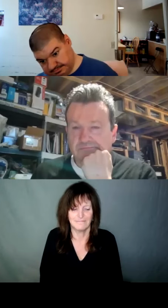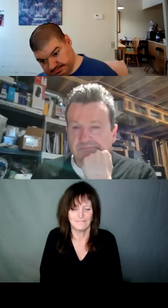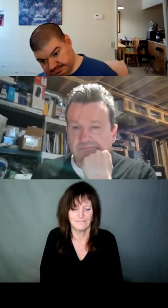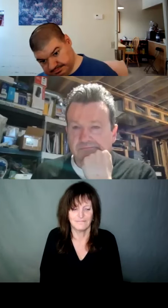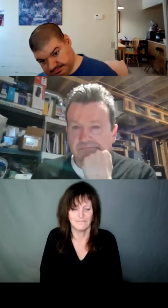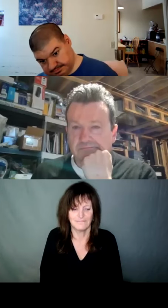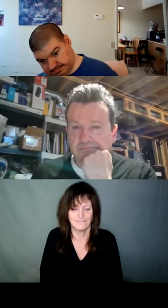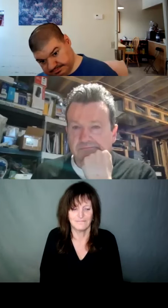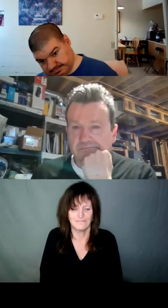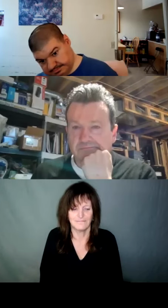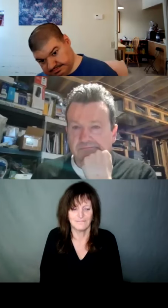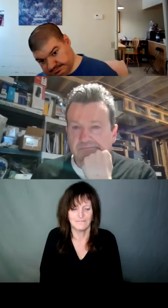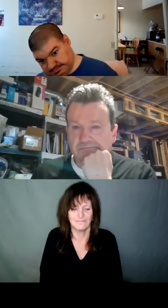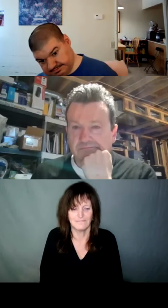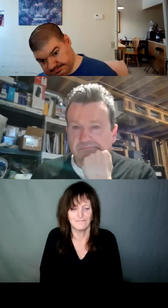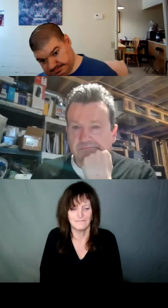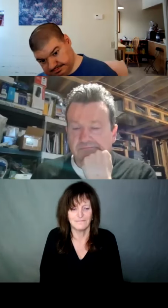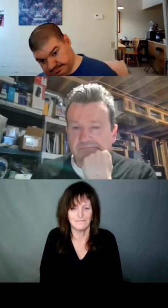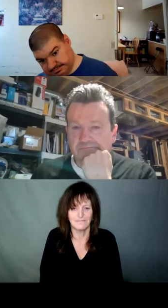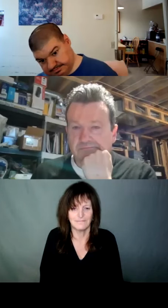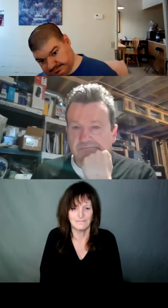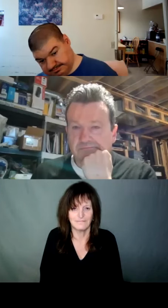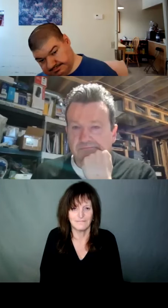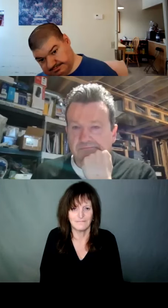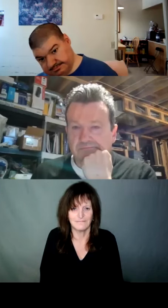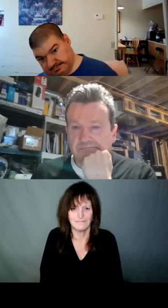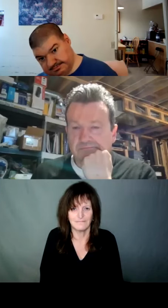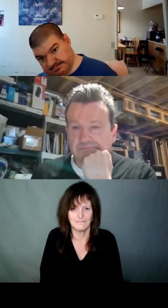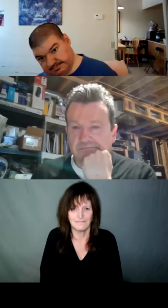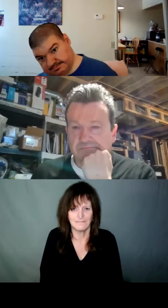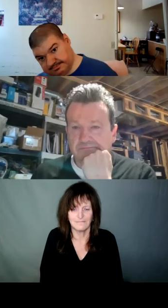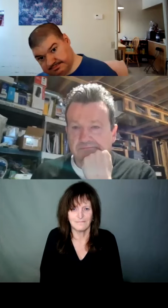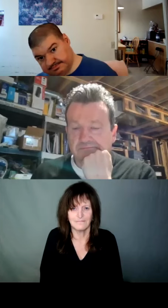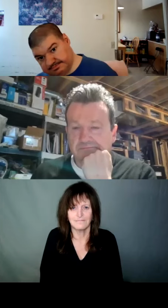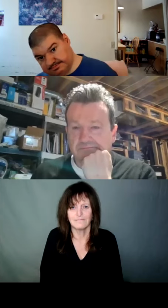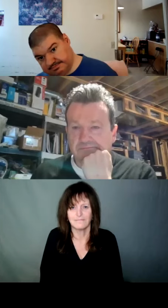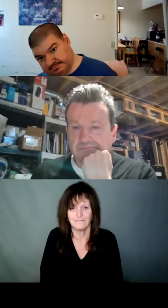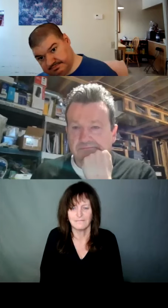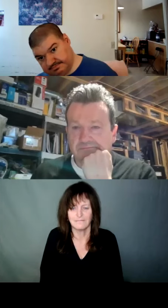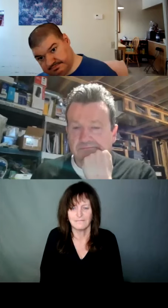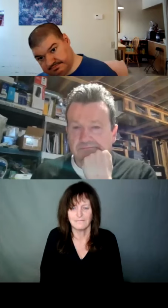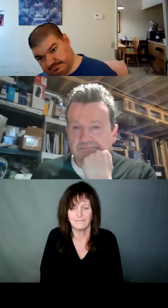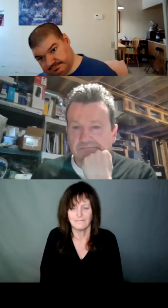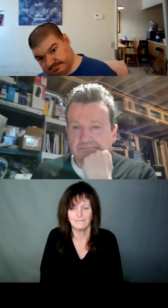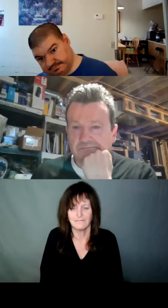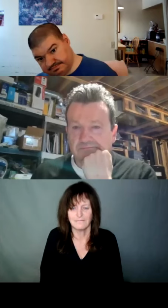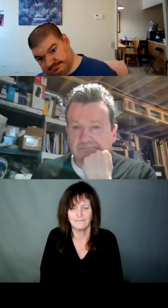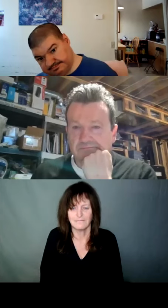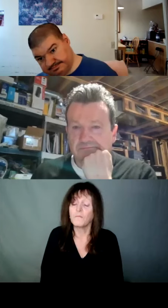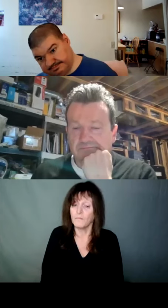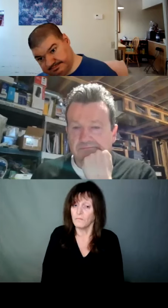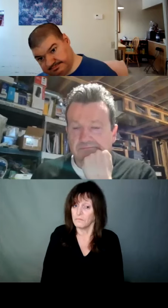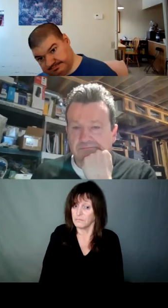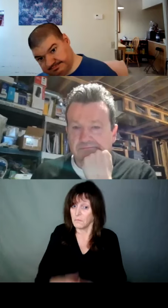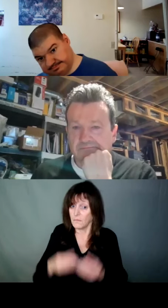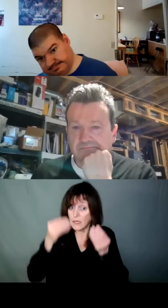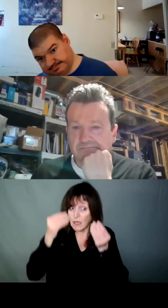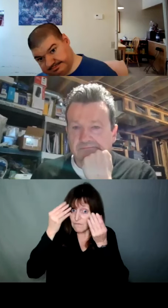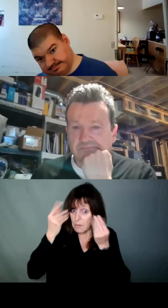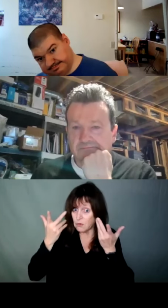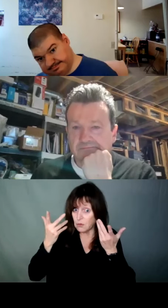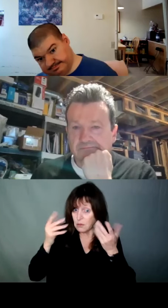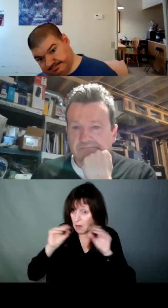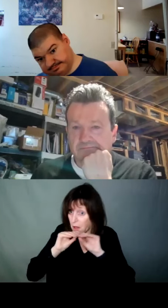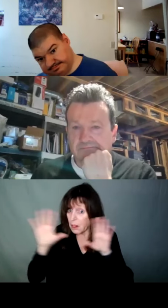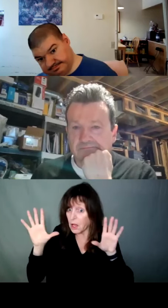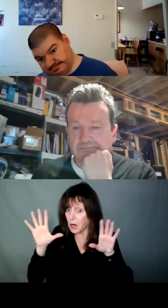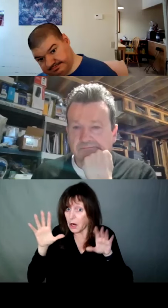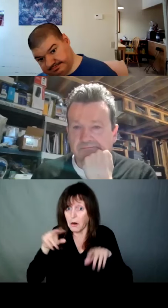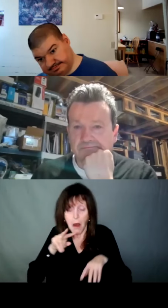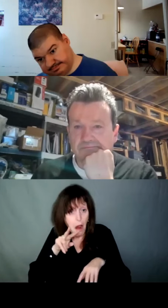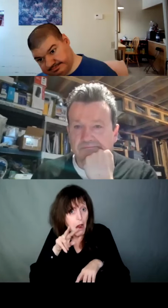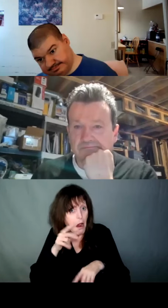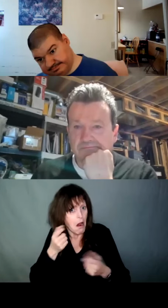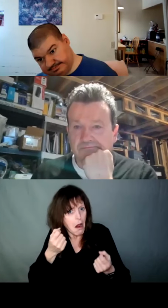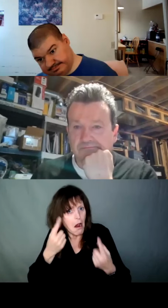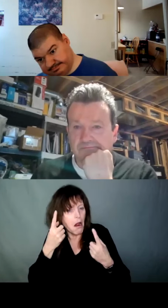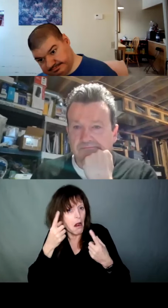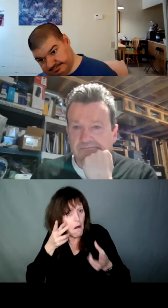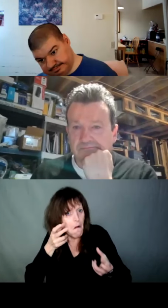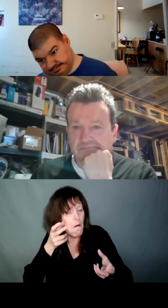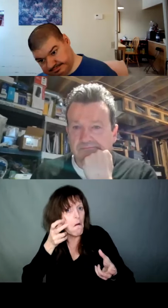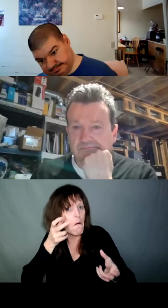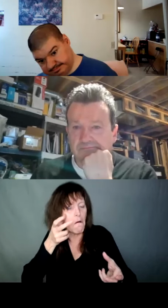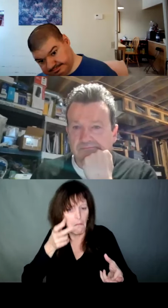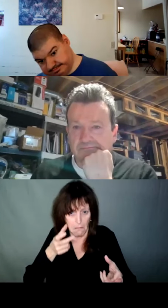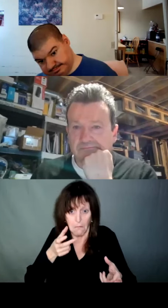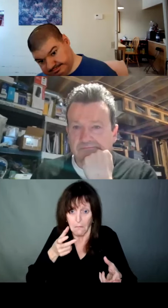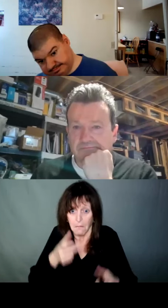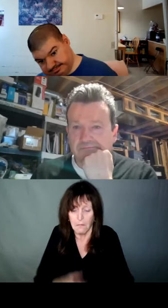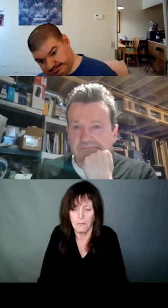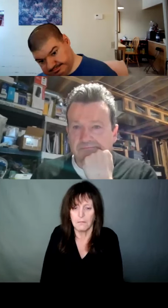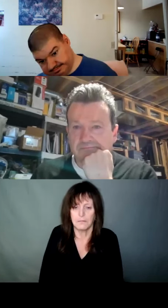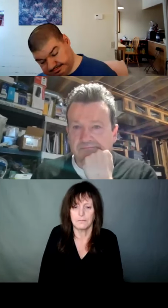five, four, three, two , one.